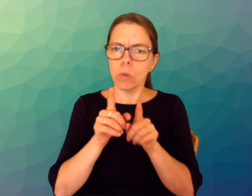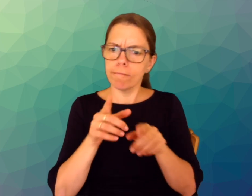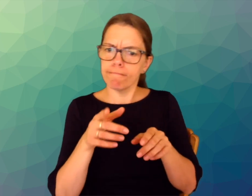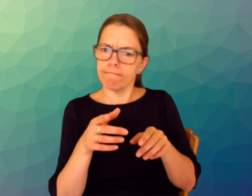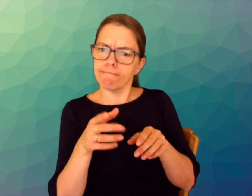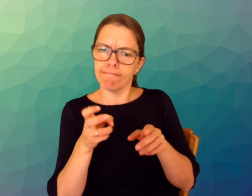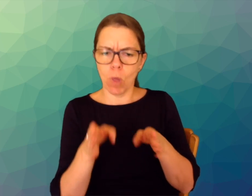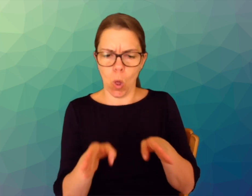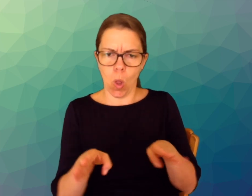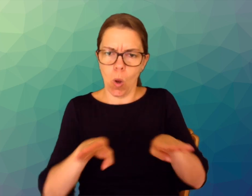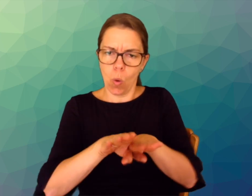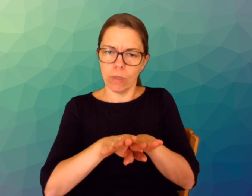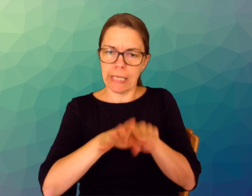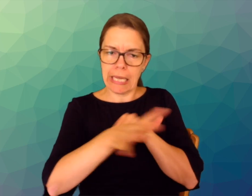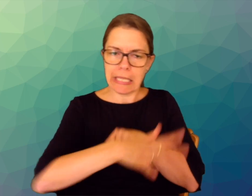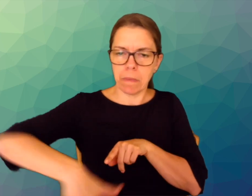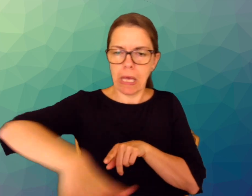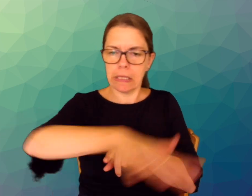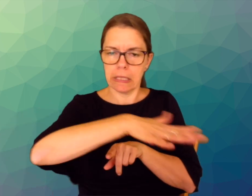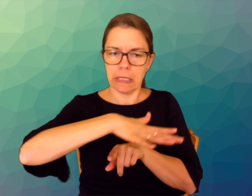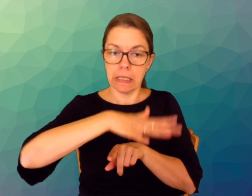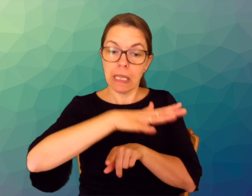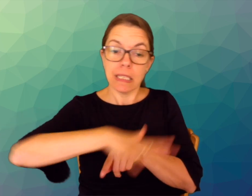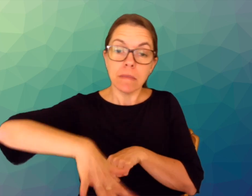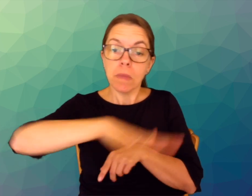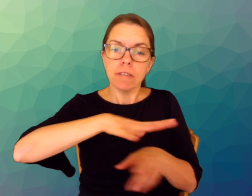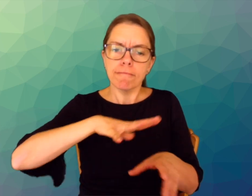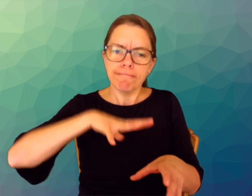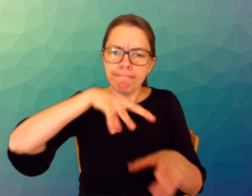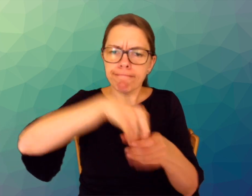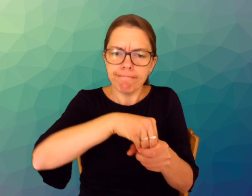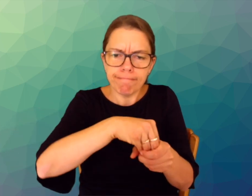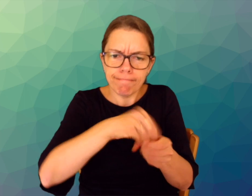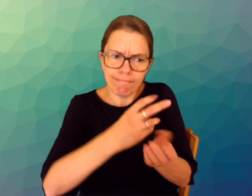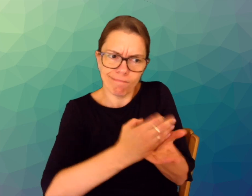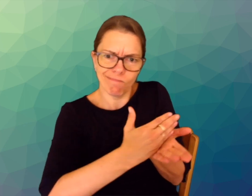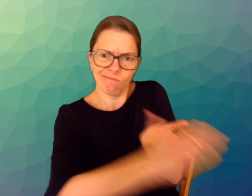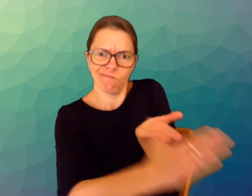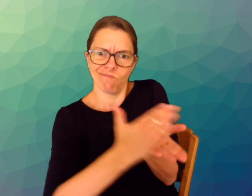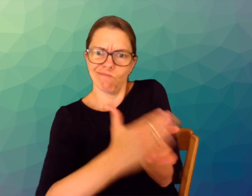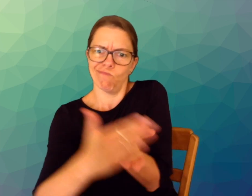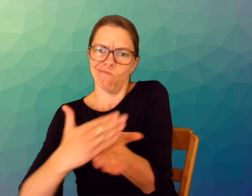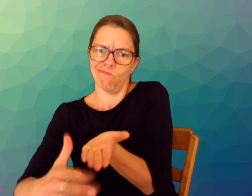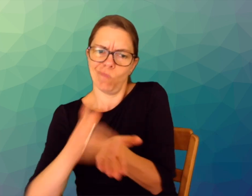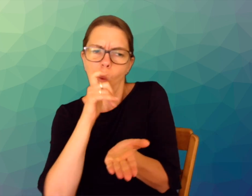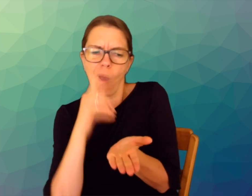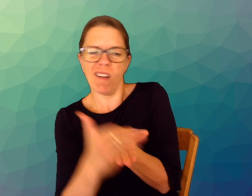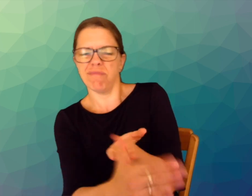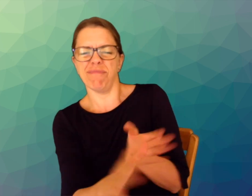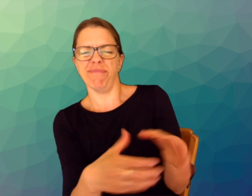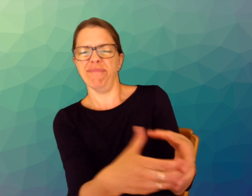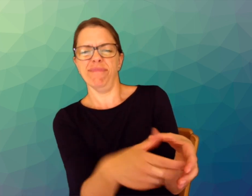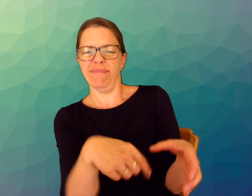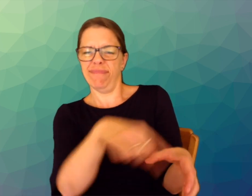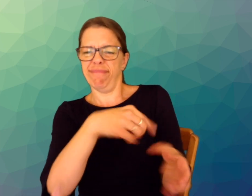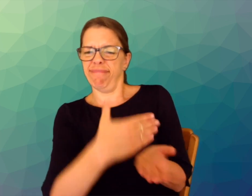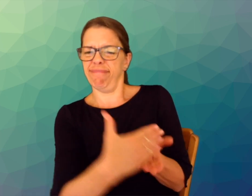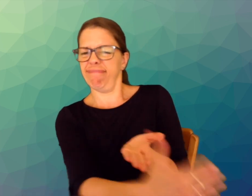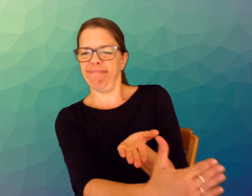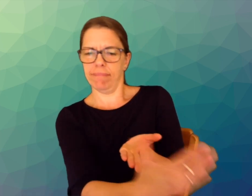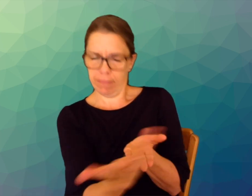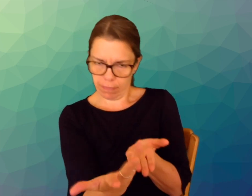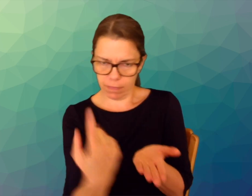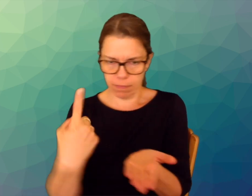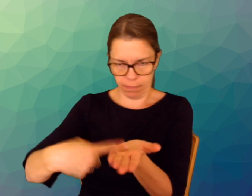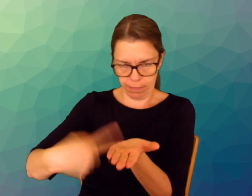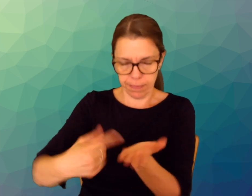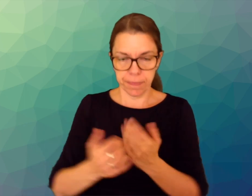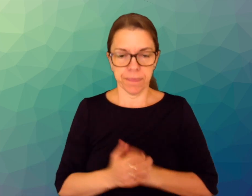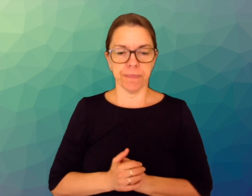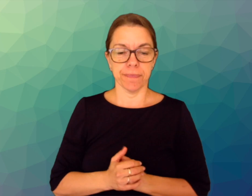Closed spaces: spaces exclusive to certain groups of marginalized people.